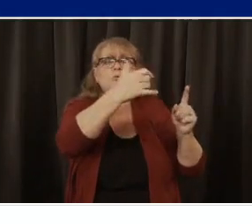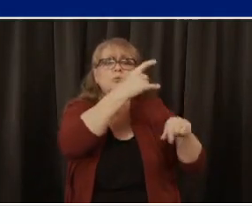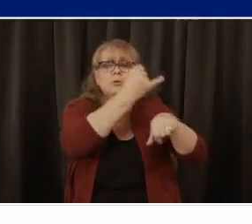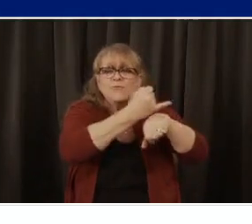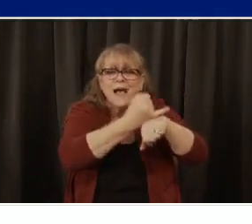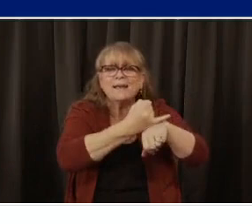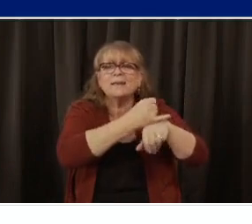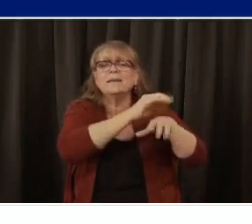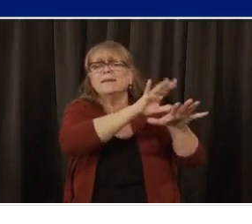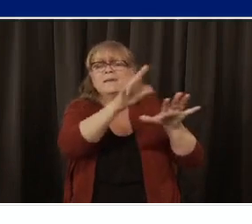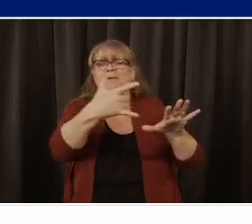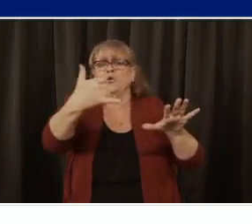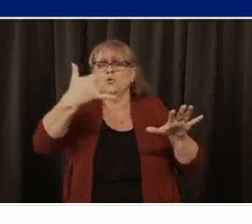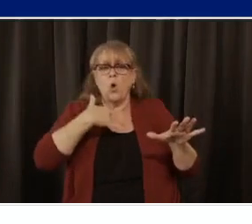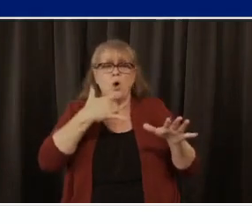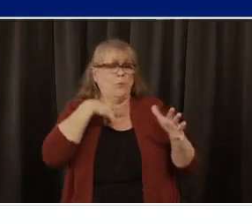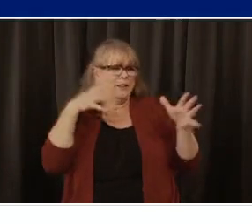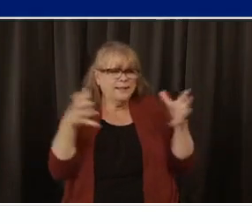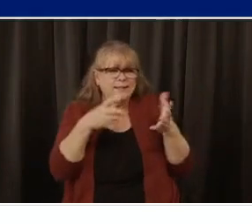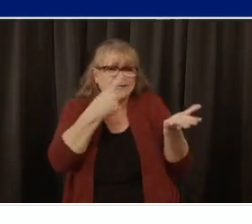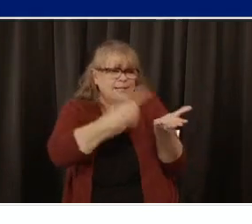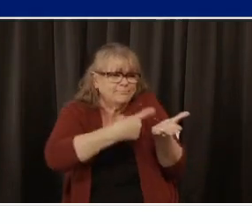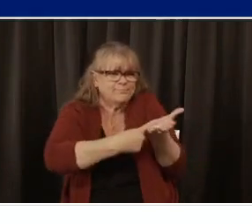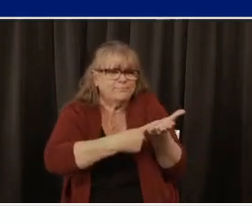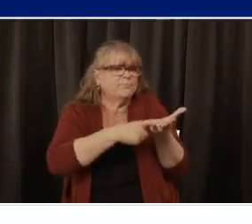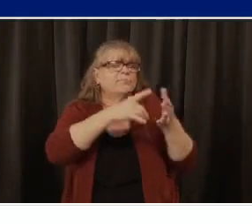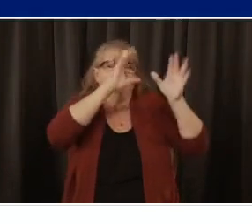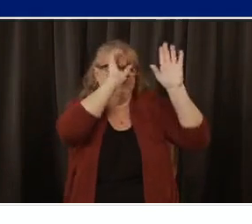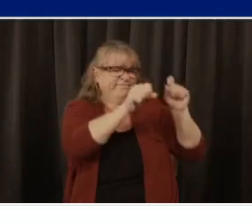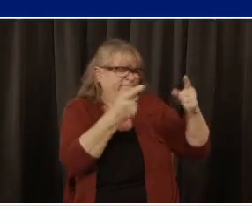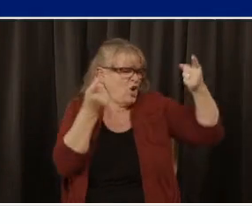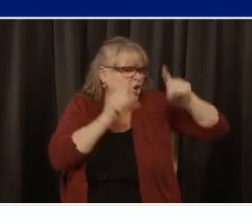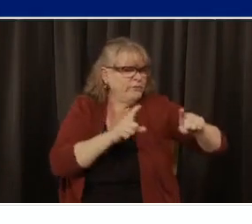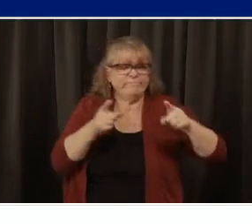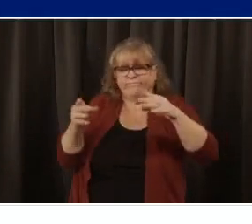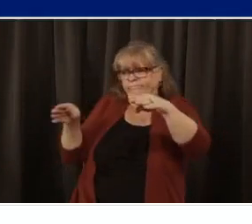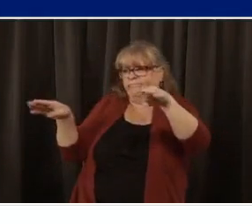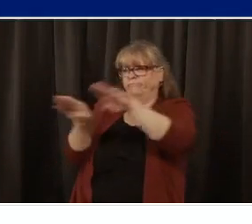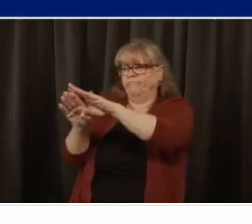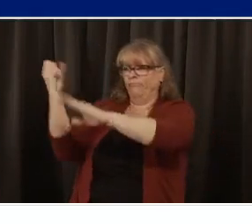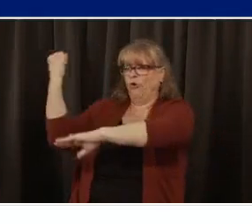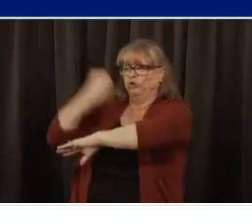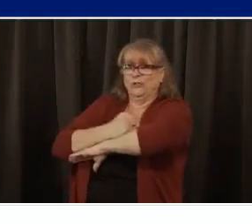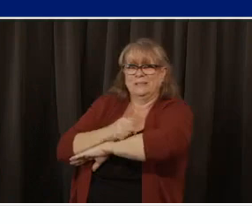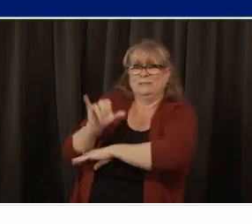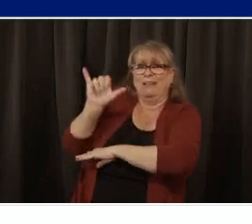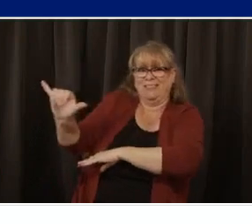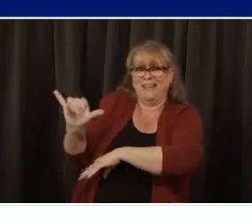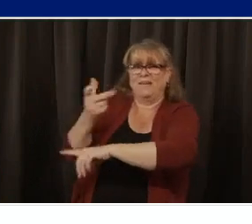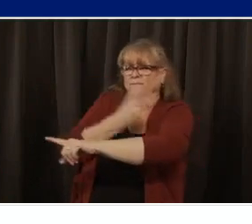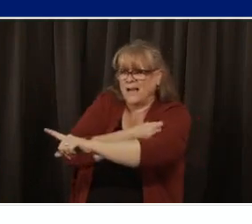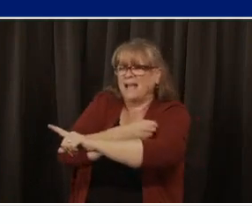the afternoon. We contacted and had conversations with the CDC staff that evening, we had the FDA